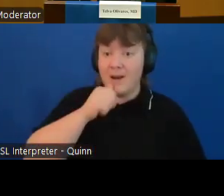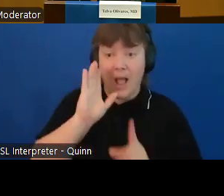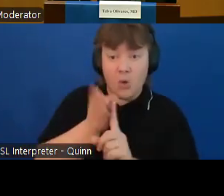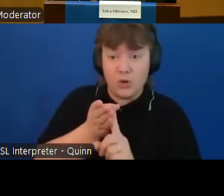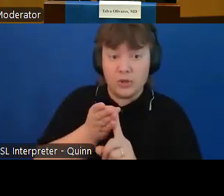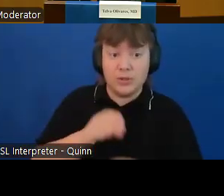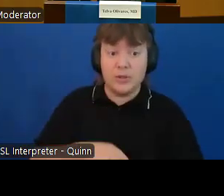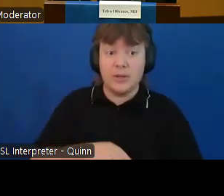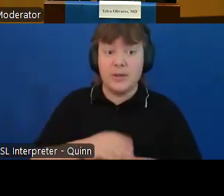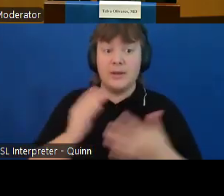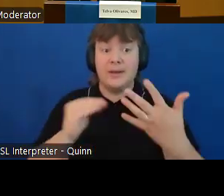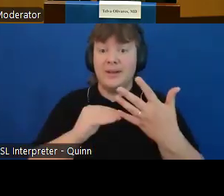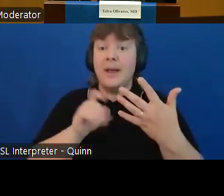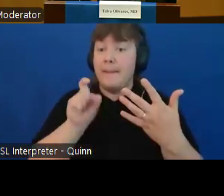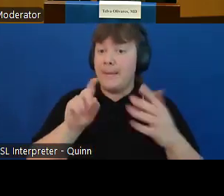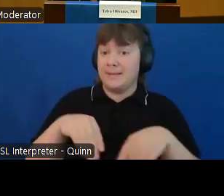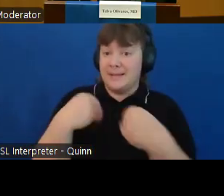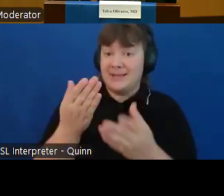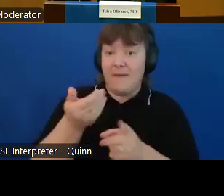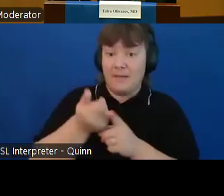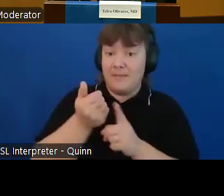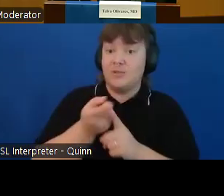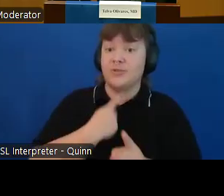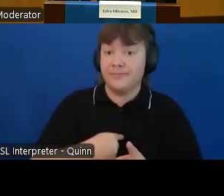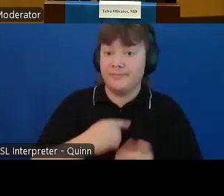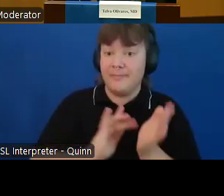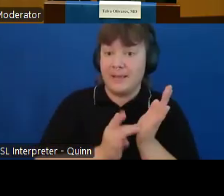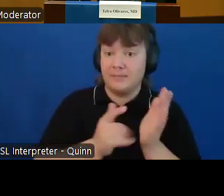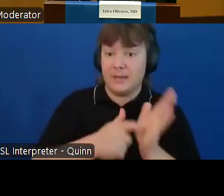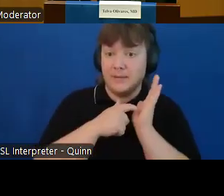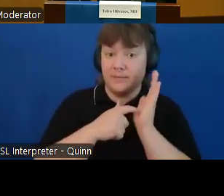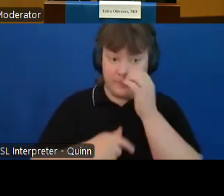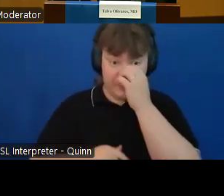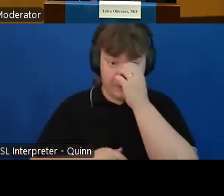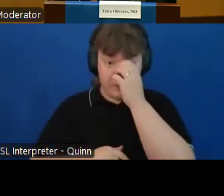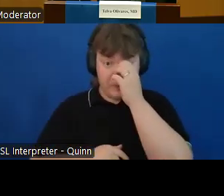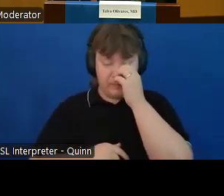and the patient has to be able to self-administer the medication. This requires multiple steps,